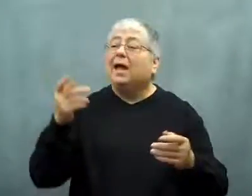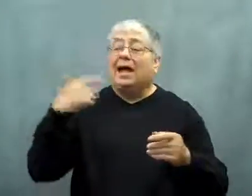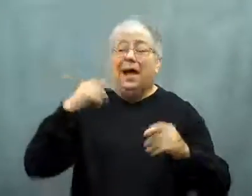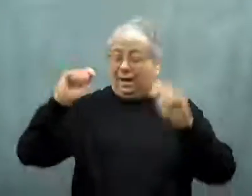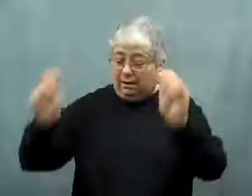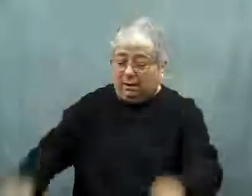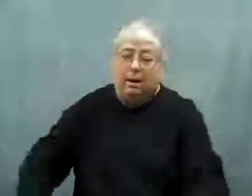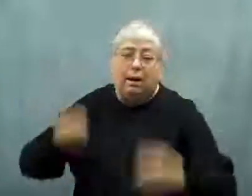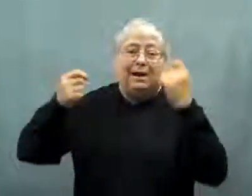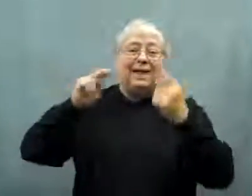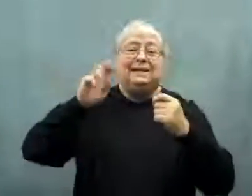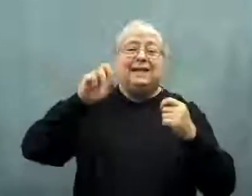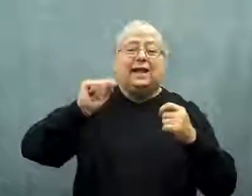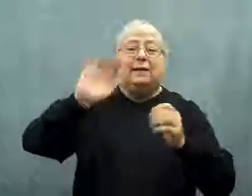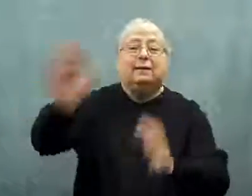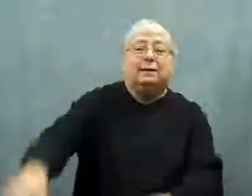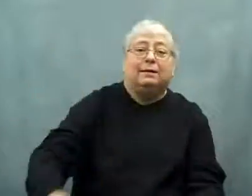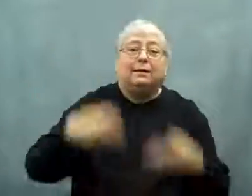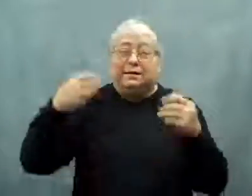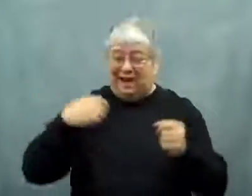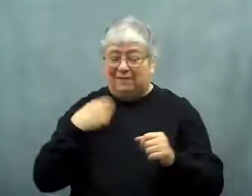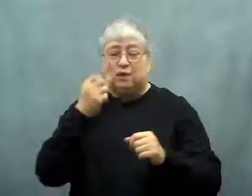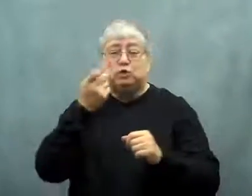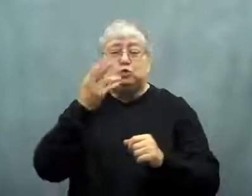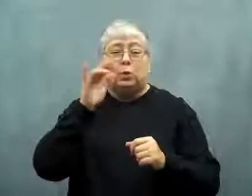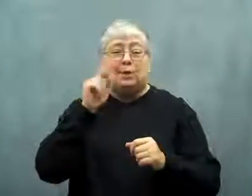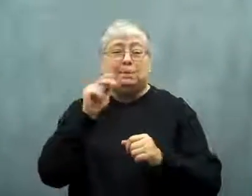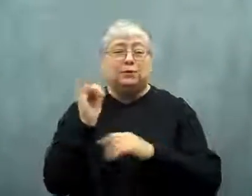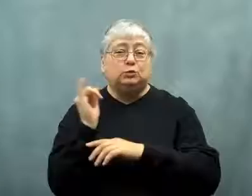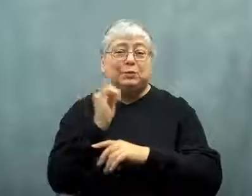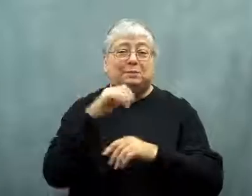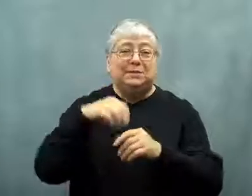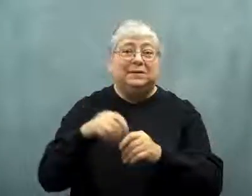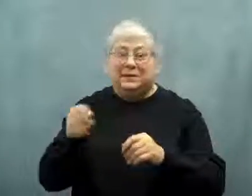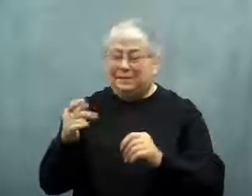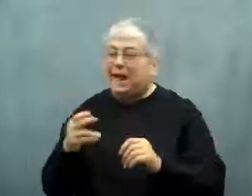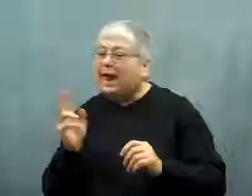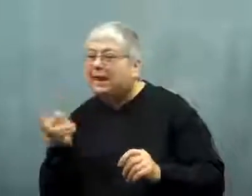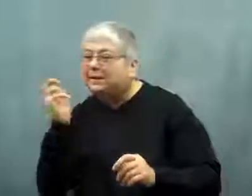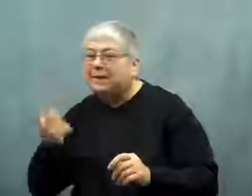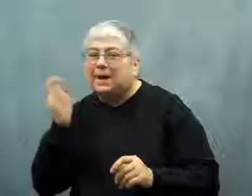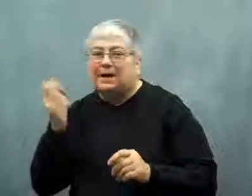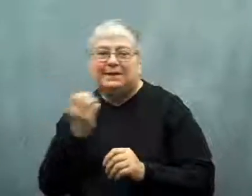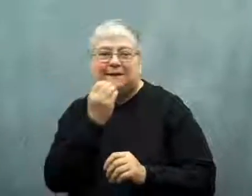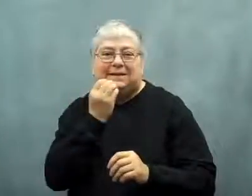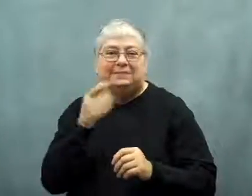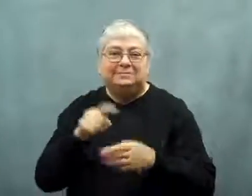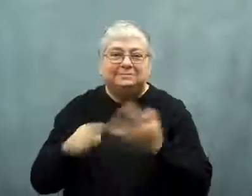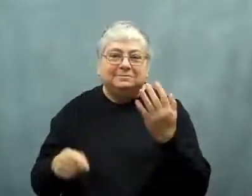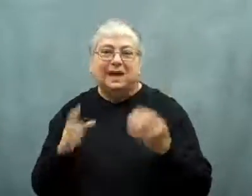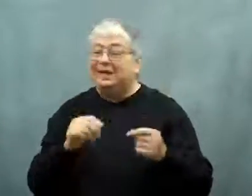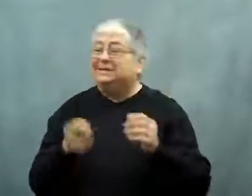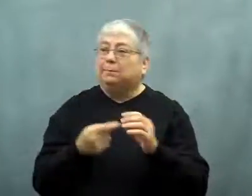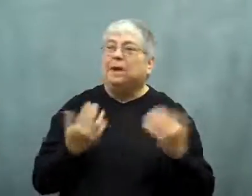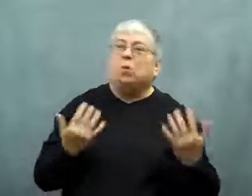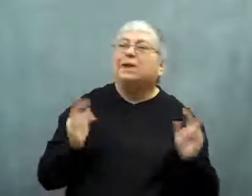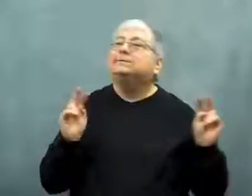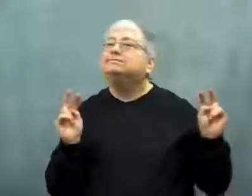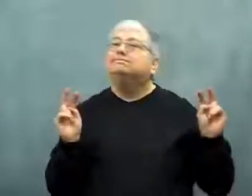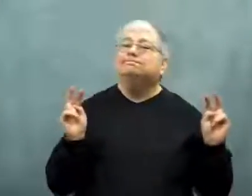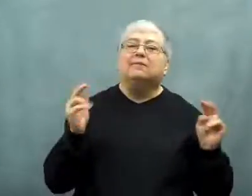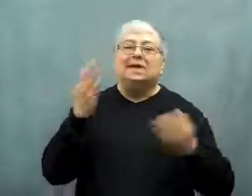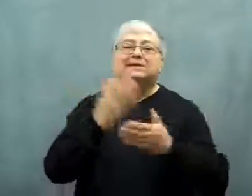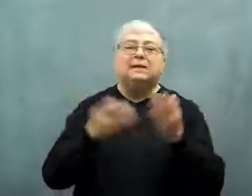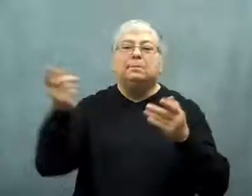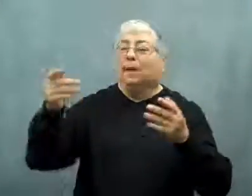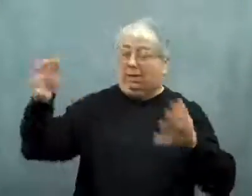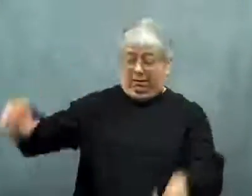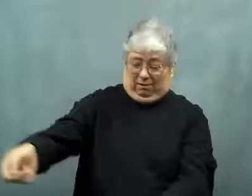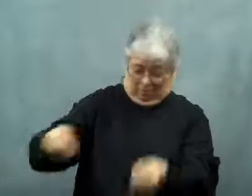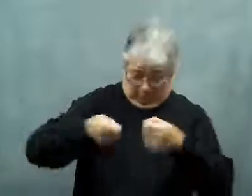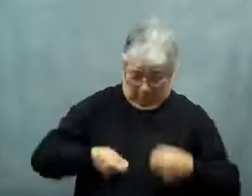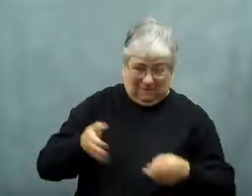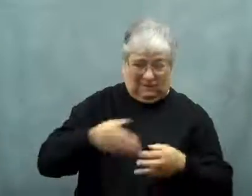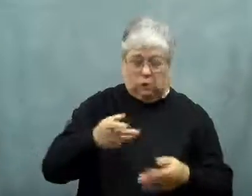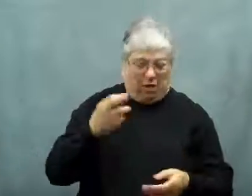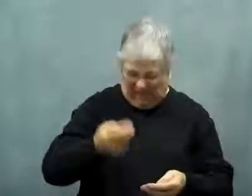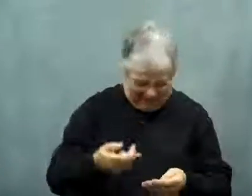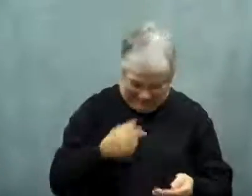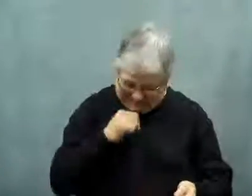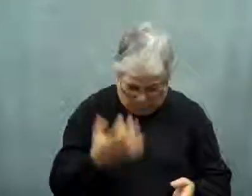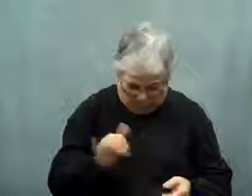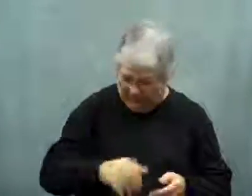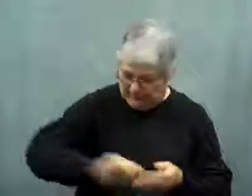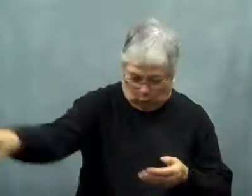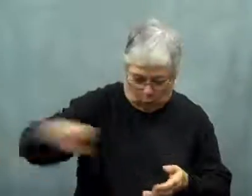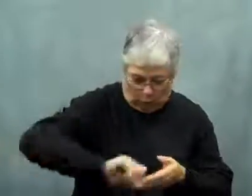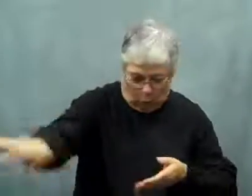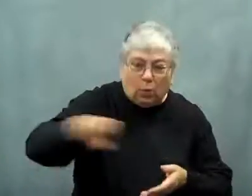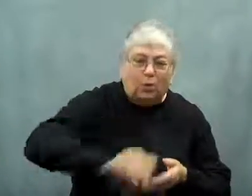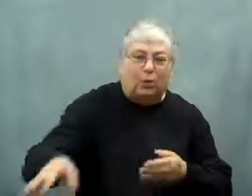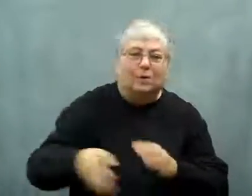They will steal shrimp from the nets and eat them.